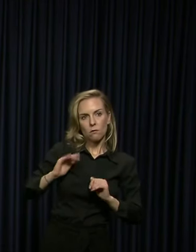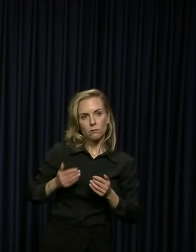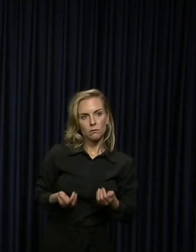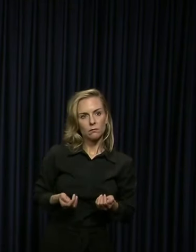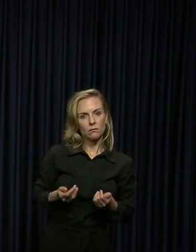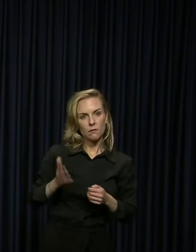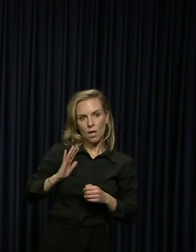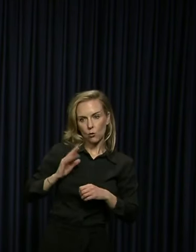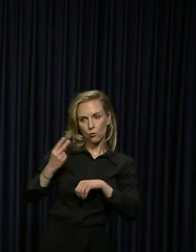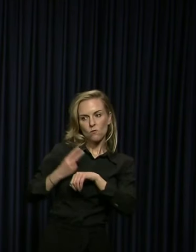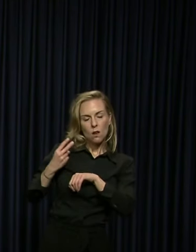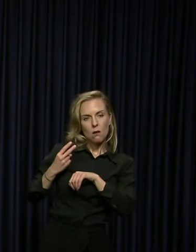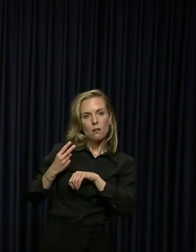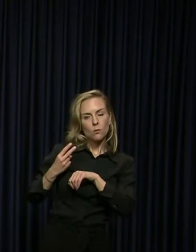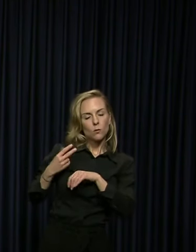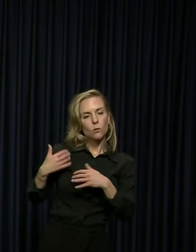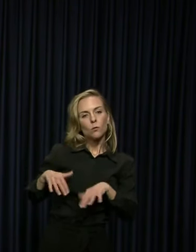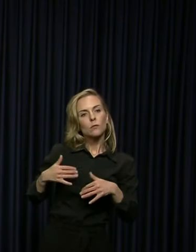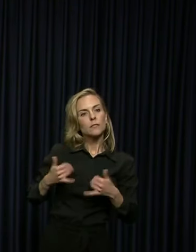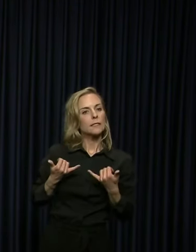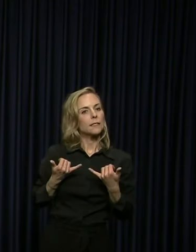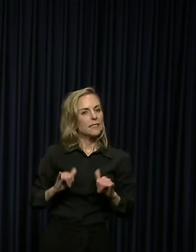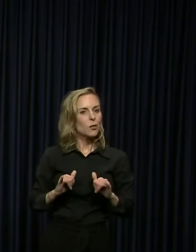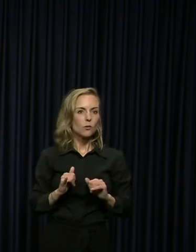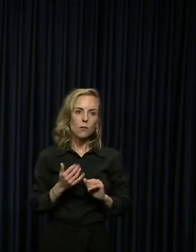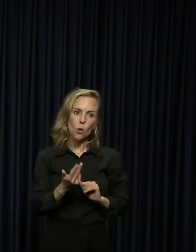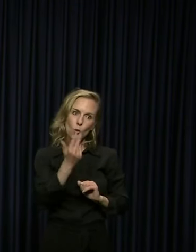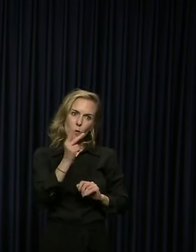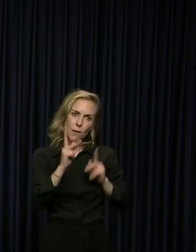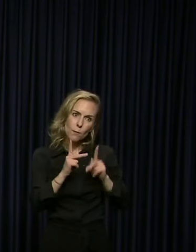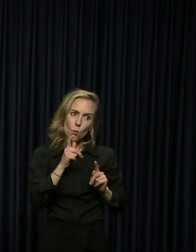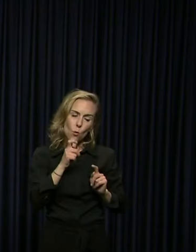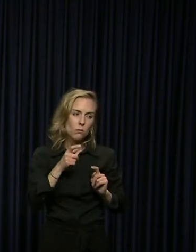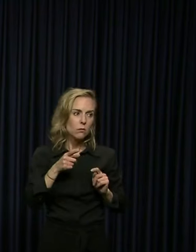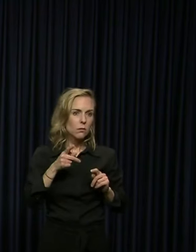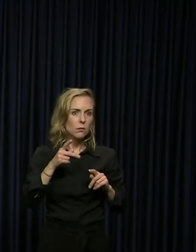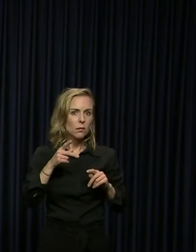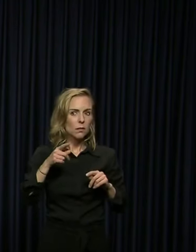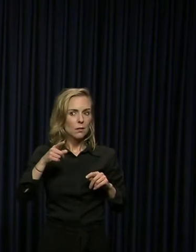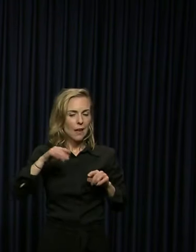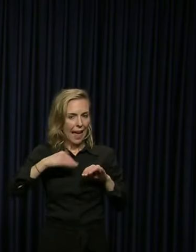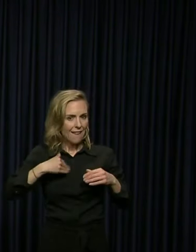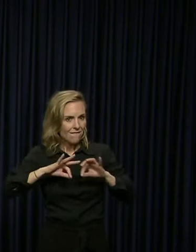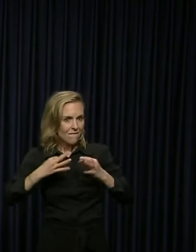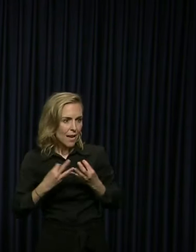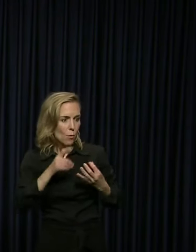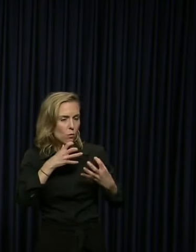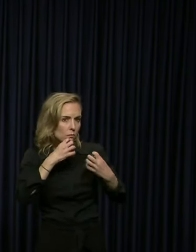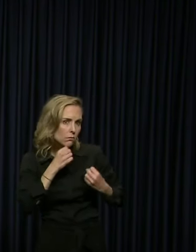JORDAN, THAT WANTS TO SHARE HIS